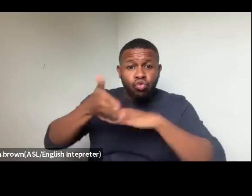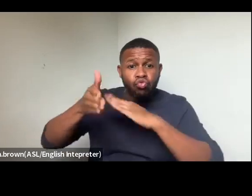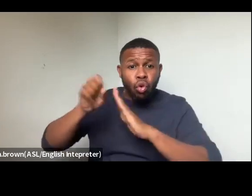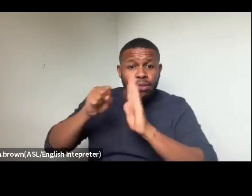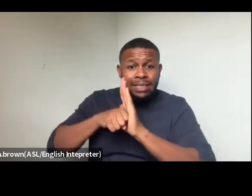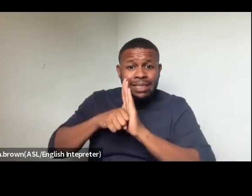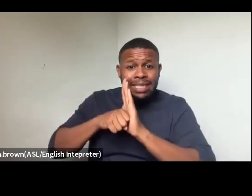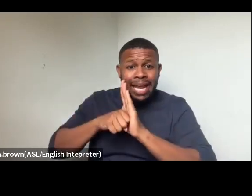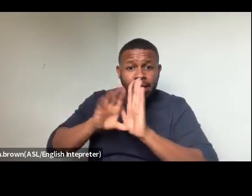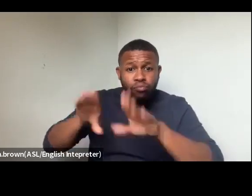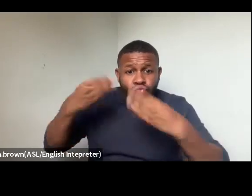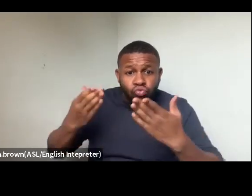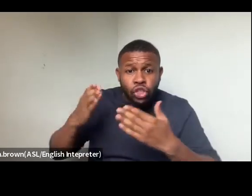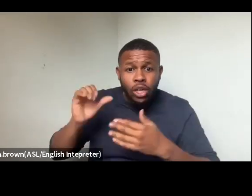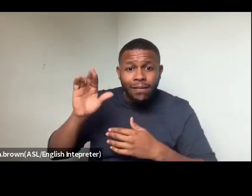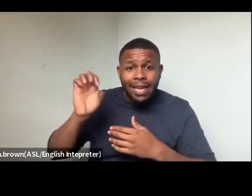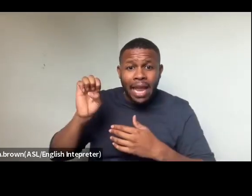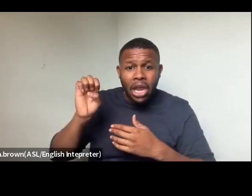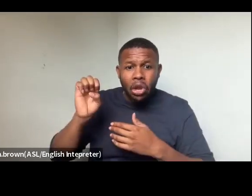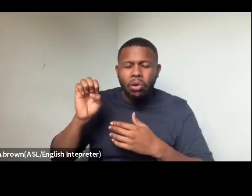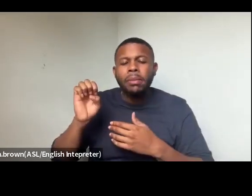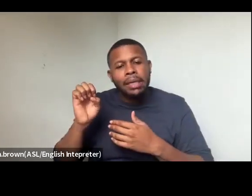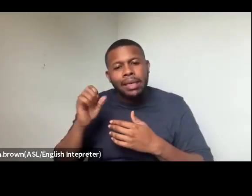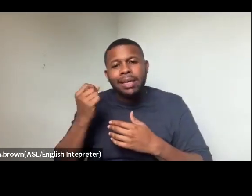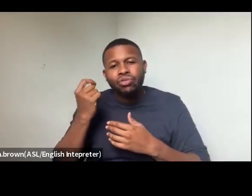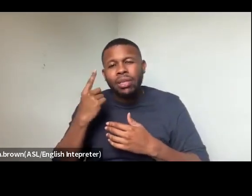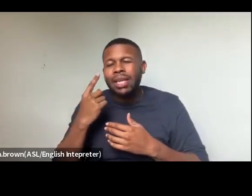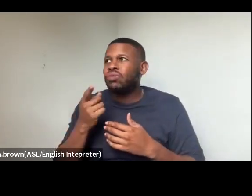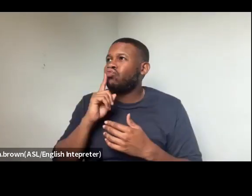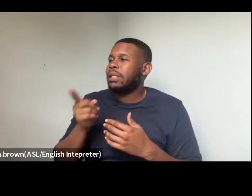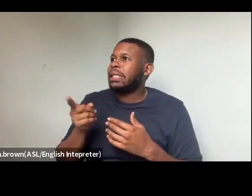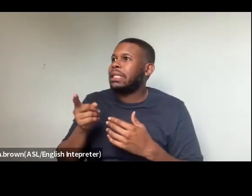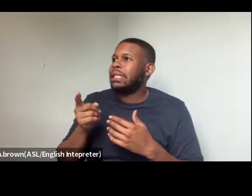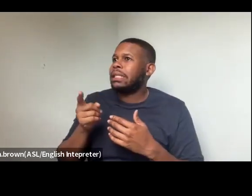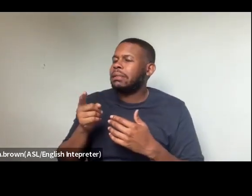momentum, it is possible.